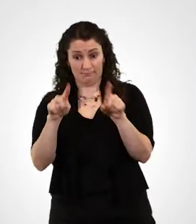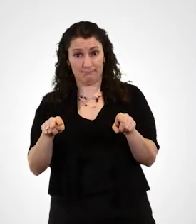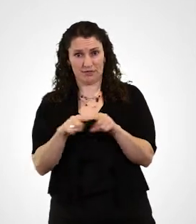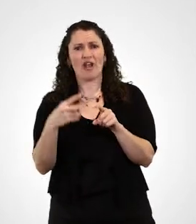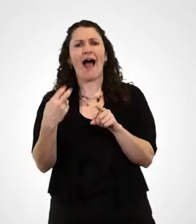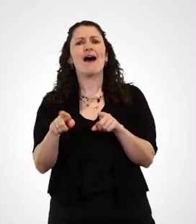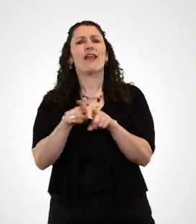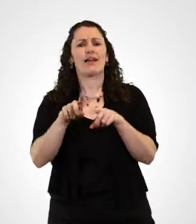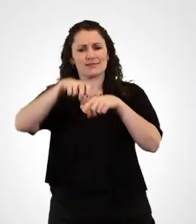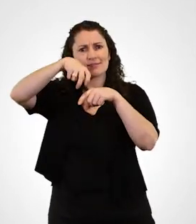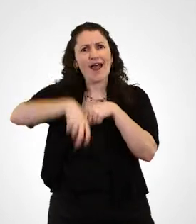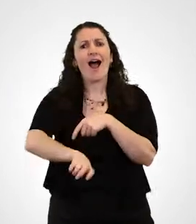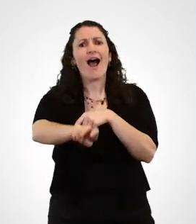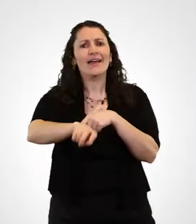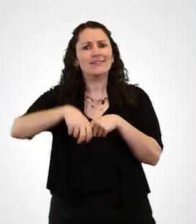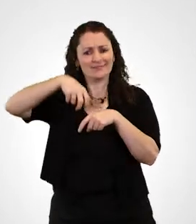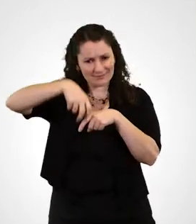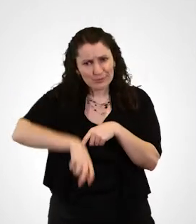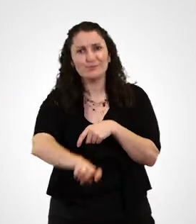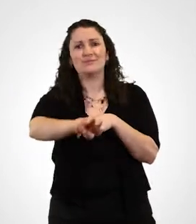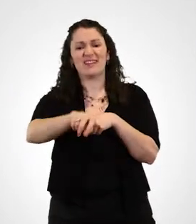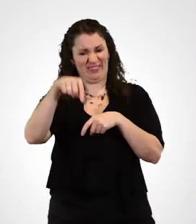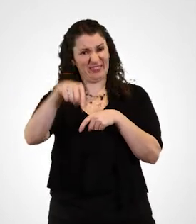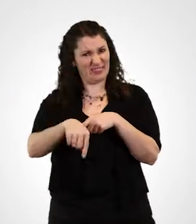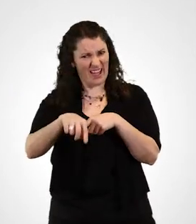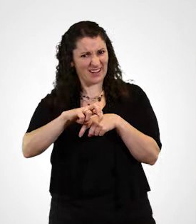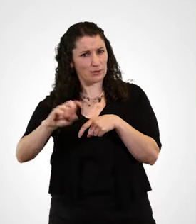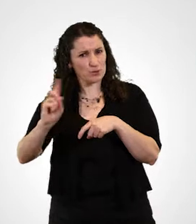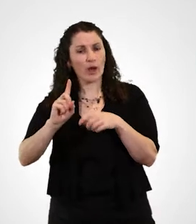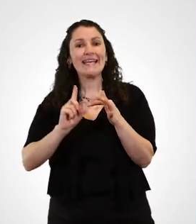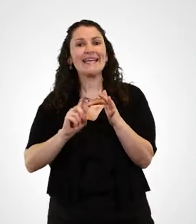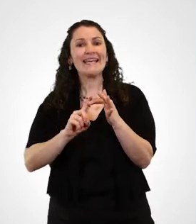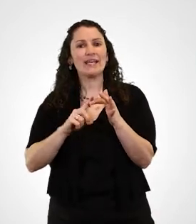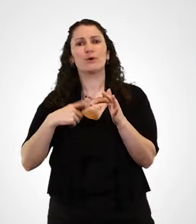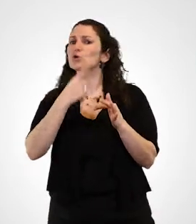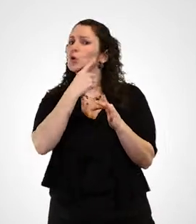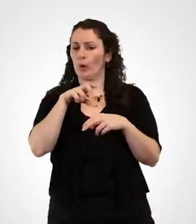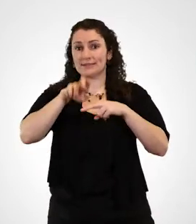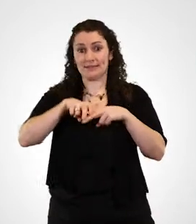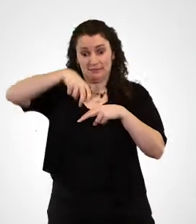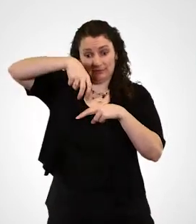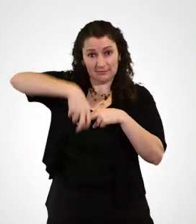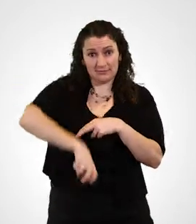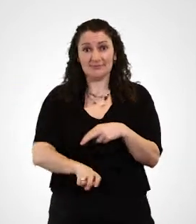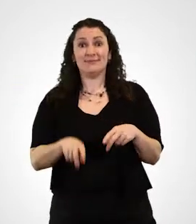and that's used to represent the long "ee" sound, so she's going down the slide and she's saying "eeee".